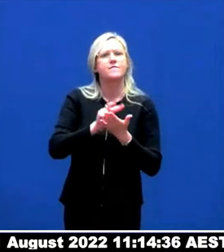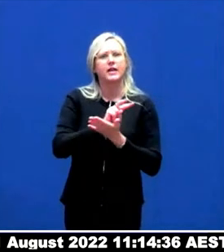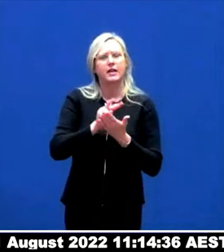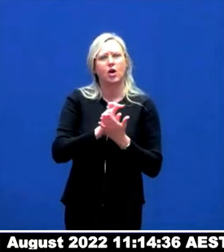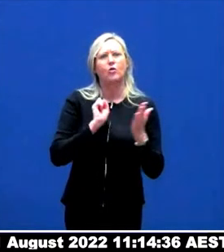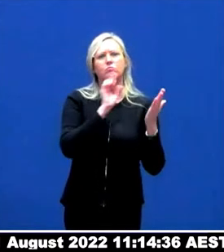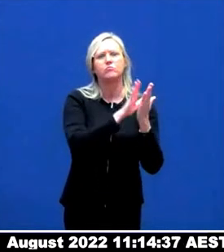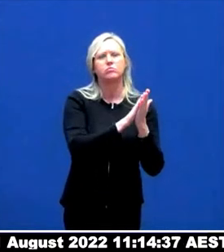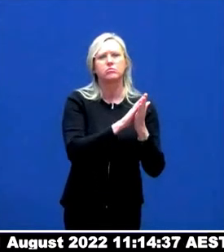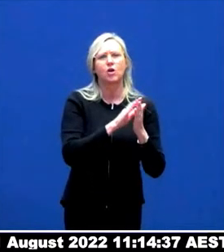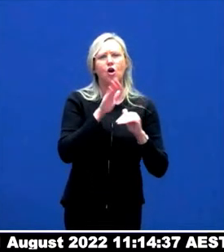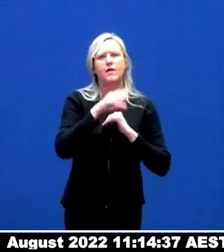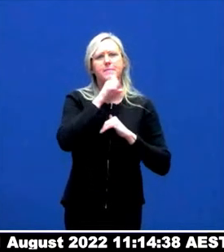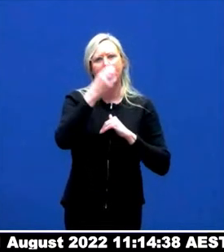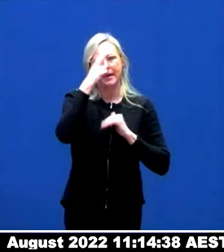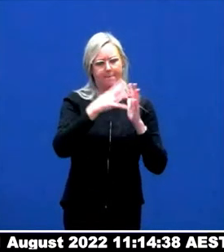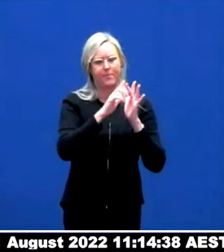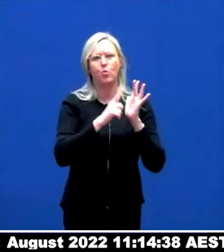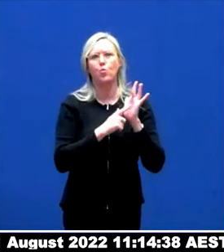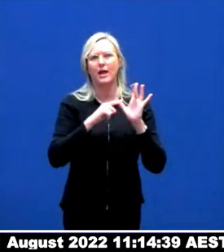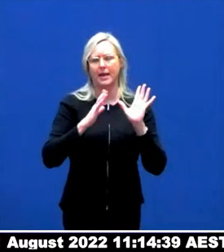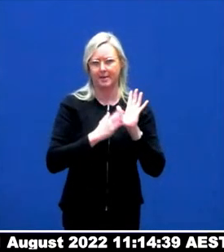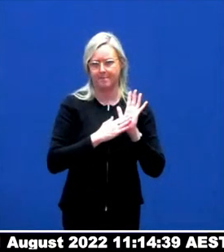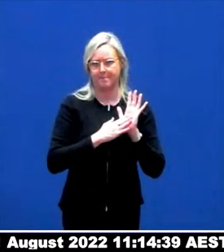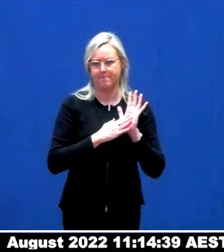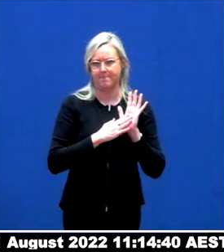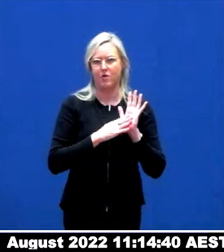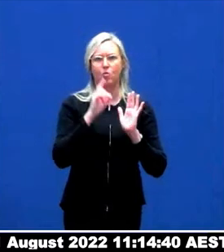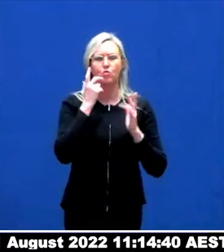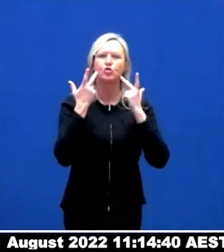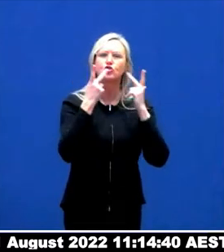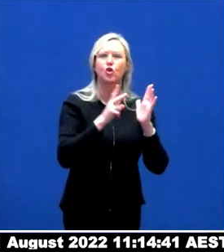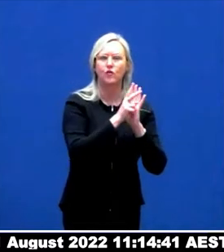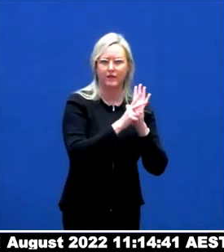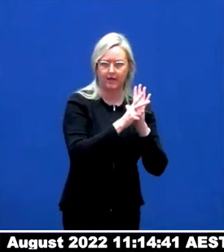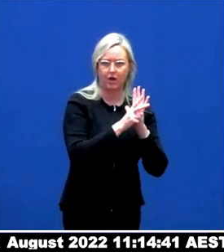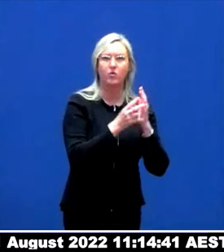So, we'll play that, and then immediately after that we'll adjourn for morning tea for about 15 minutes.